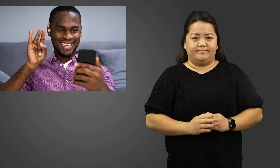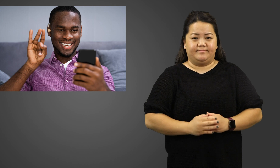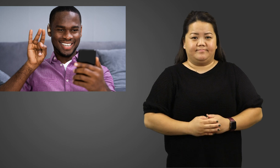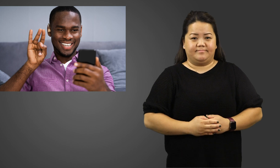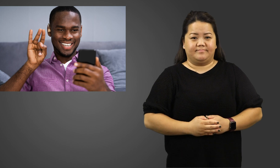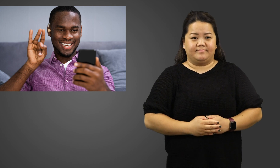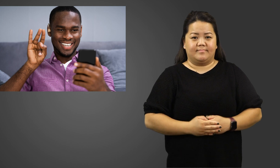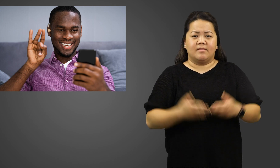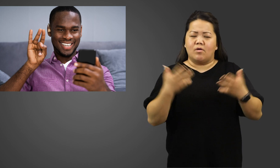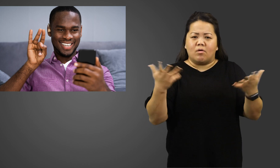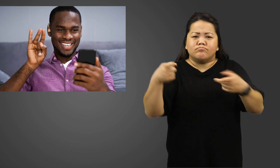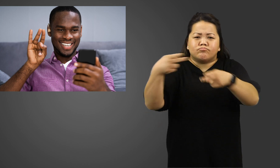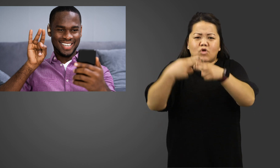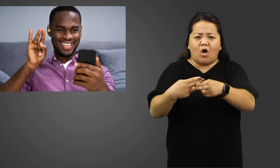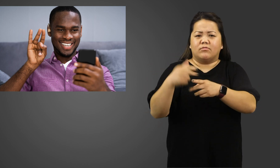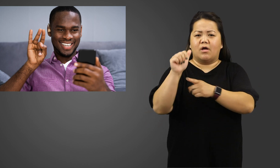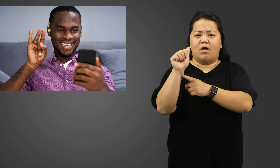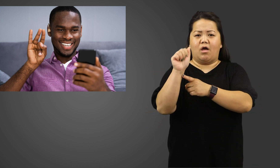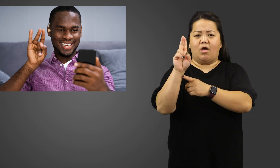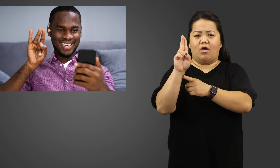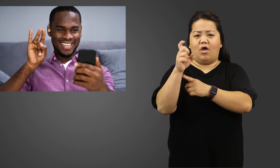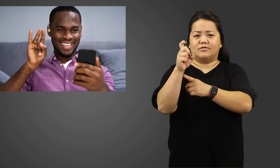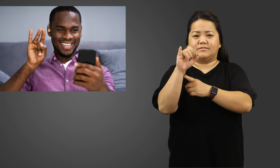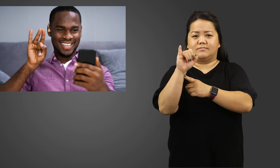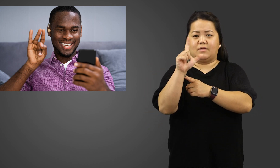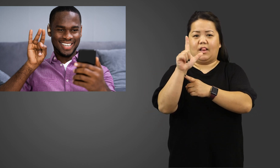to ensure effective communications.